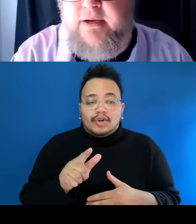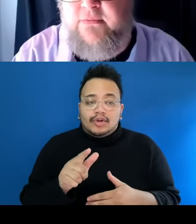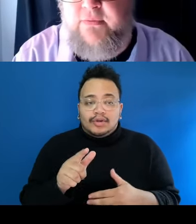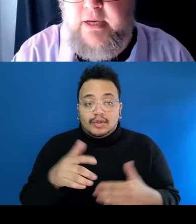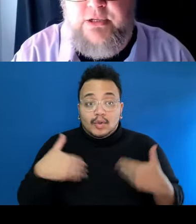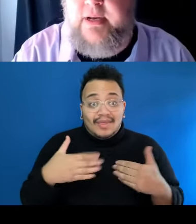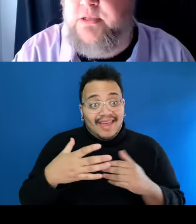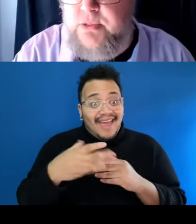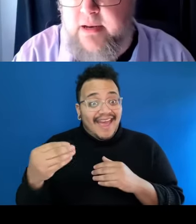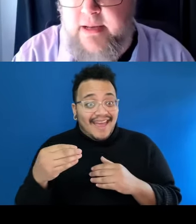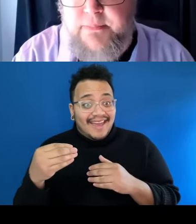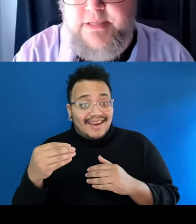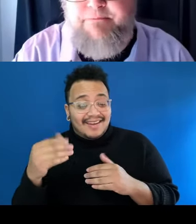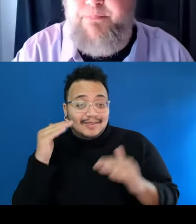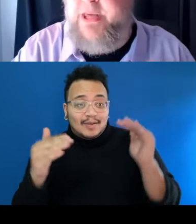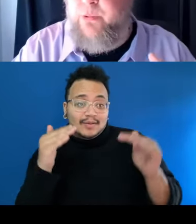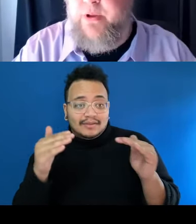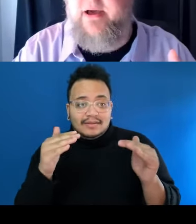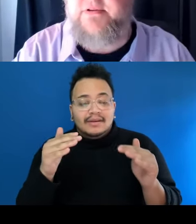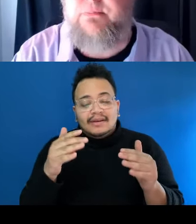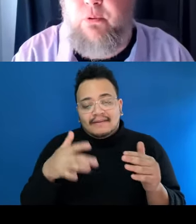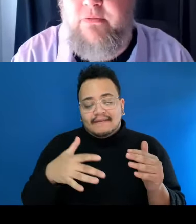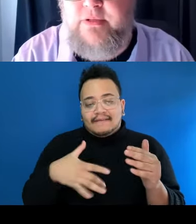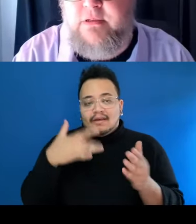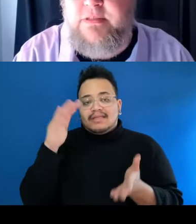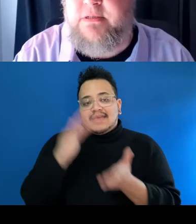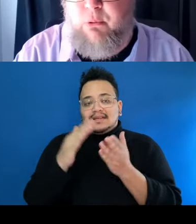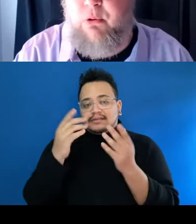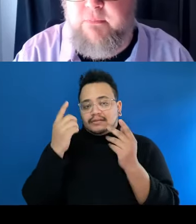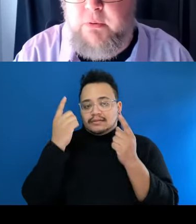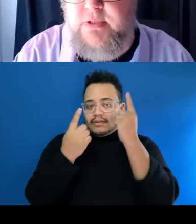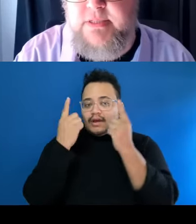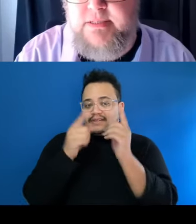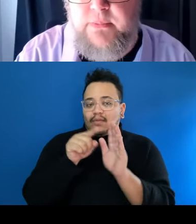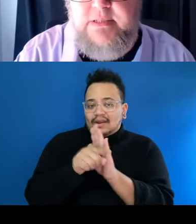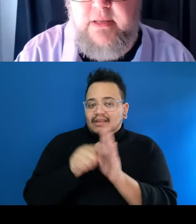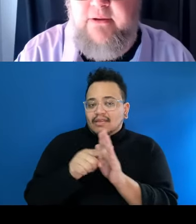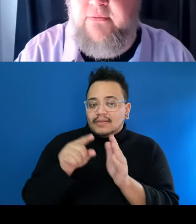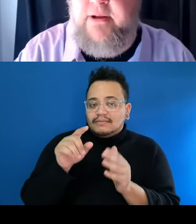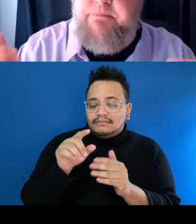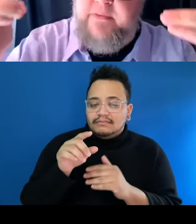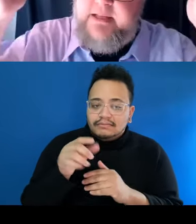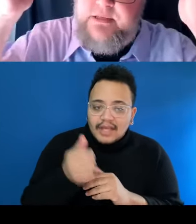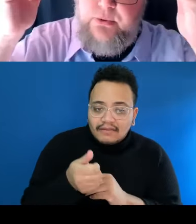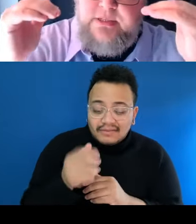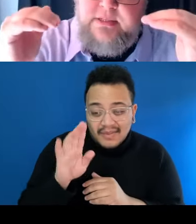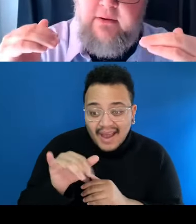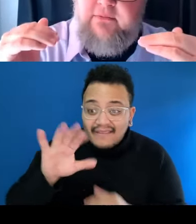of trans suicide attempts when we have a supportive adult, a supportive person in somebody's life. That suicide feeling,